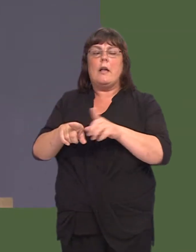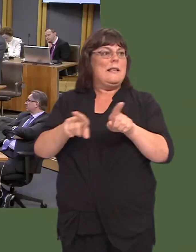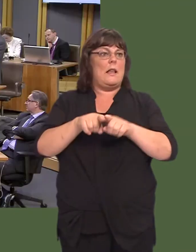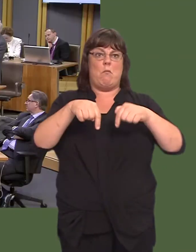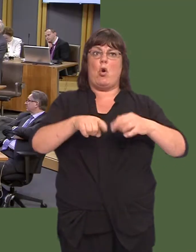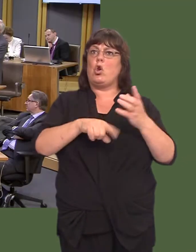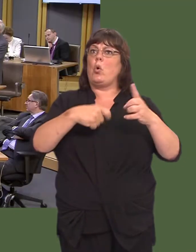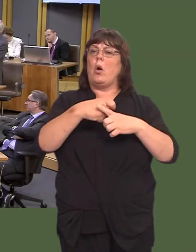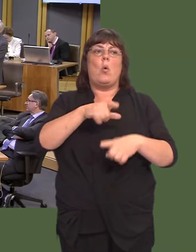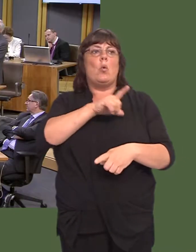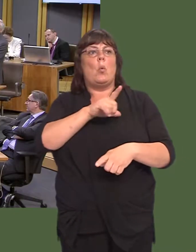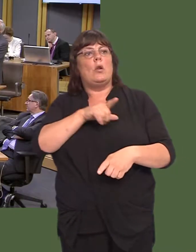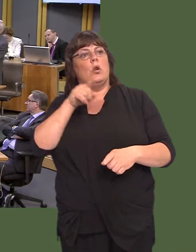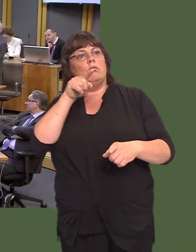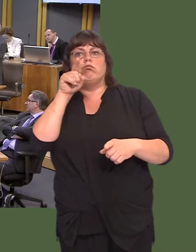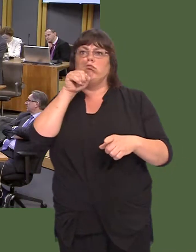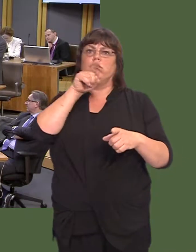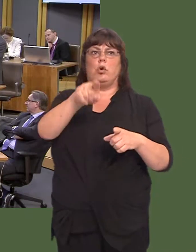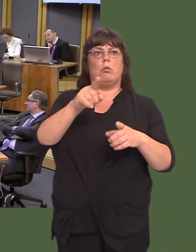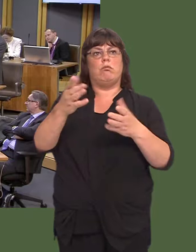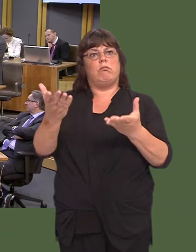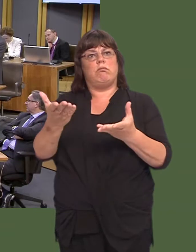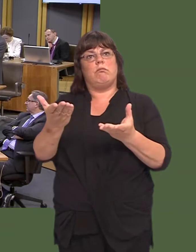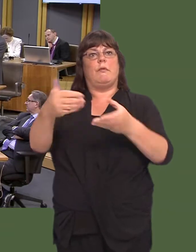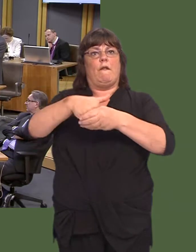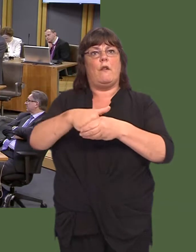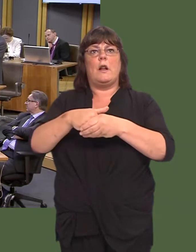So, why doesnít the First Minister get on board with the Brexit negotiations and try